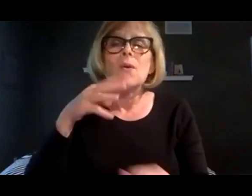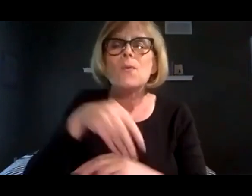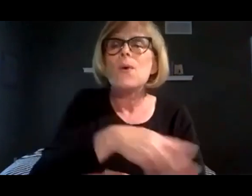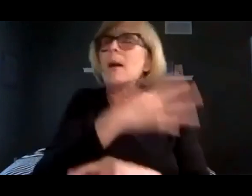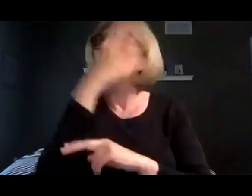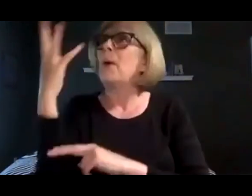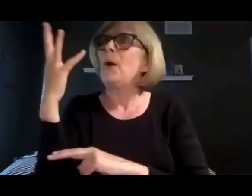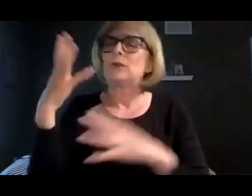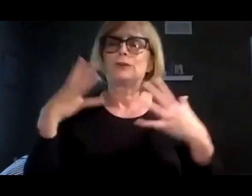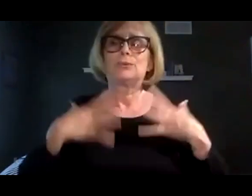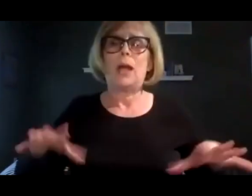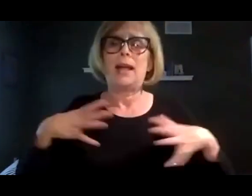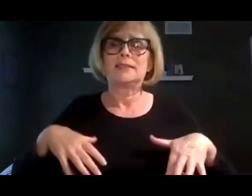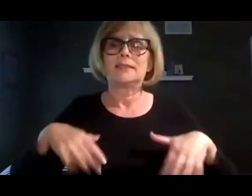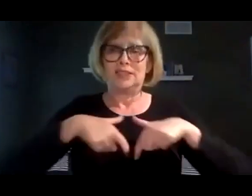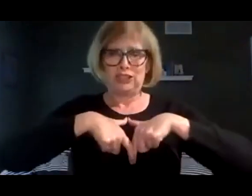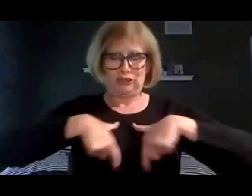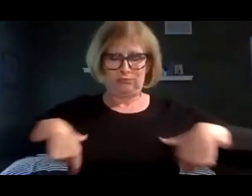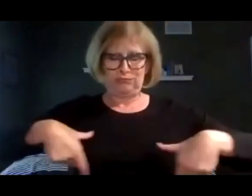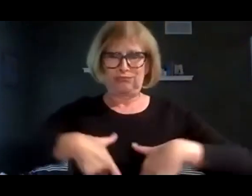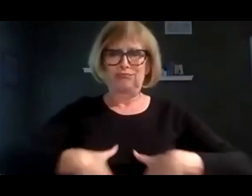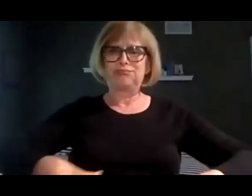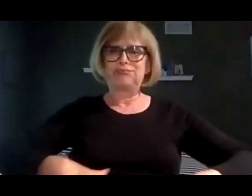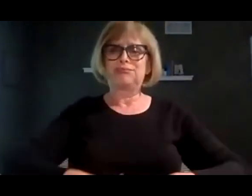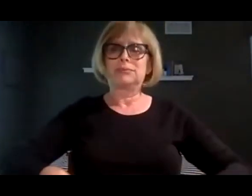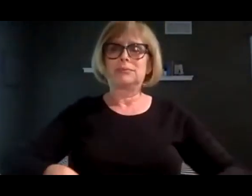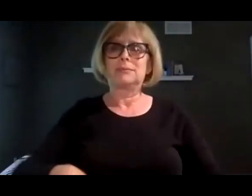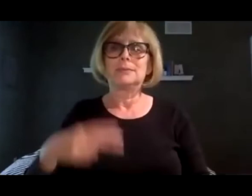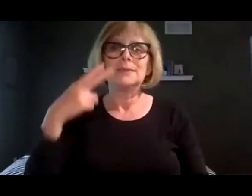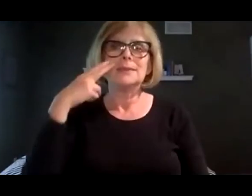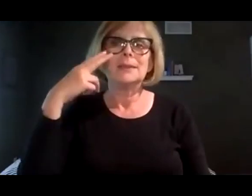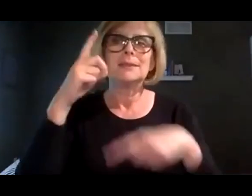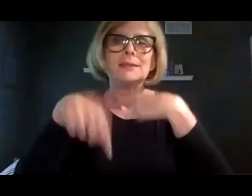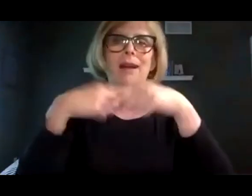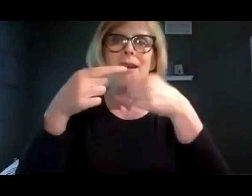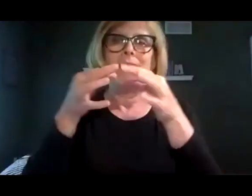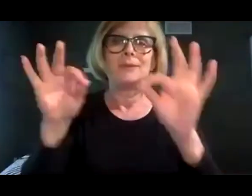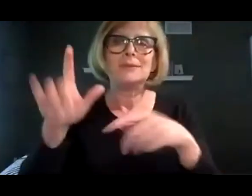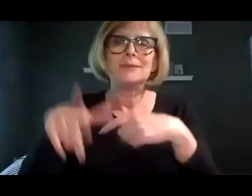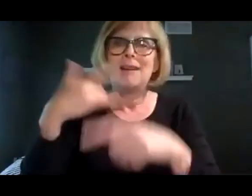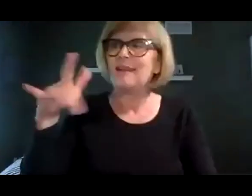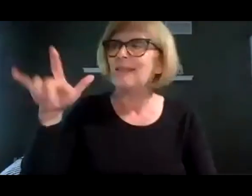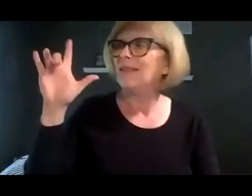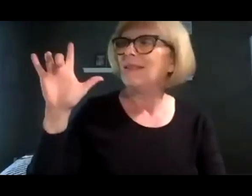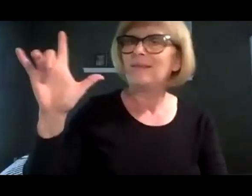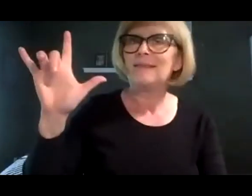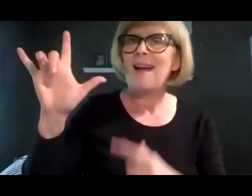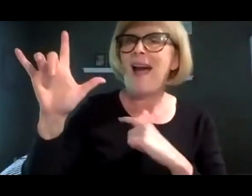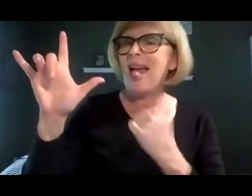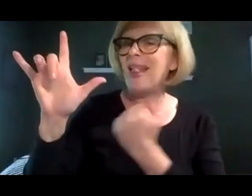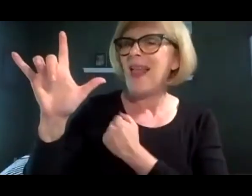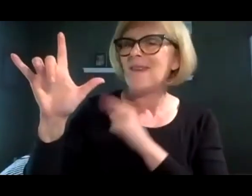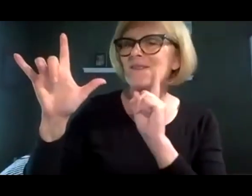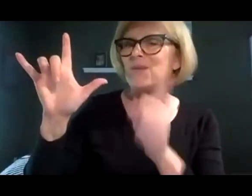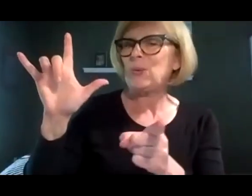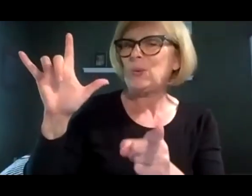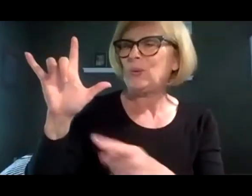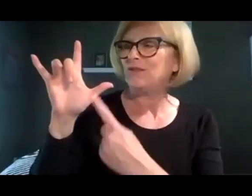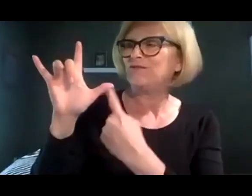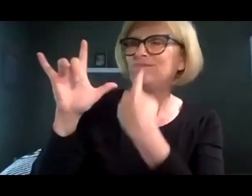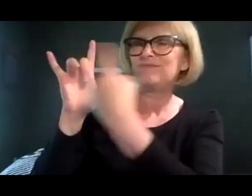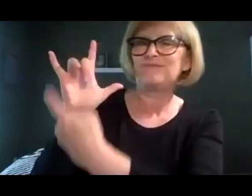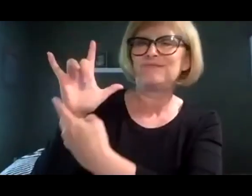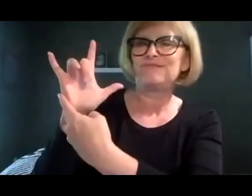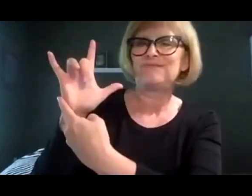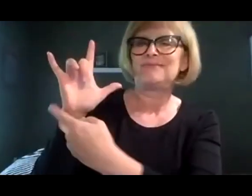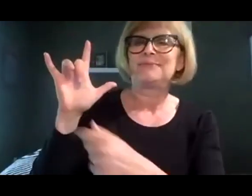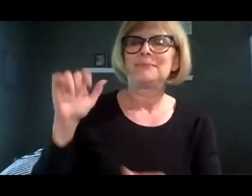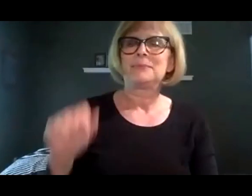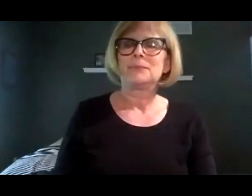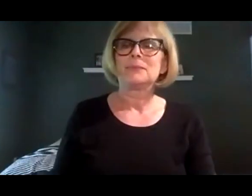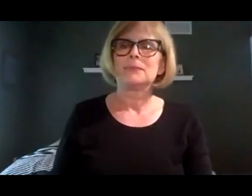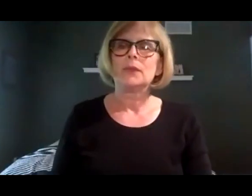Moriah is wearing her favorite rainbow dress. You can see that she's signing "I love you."